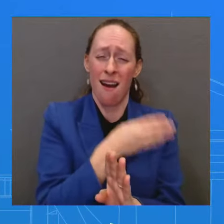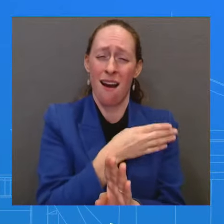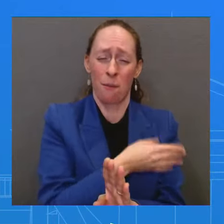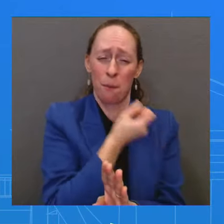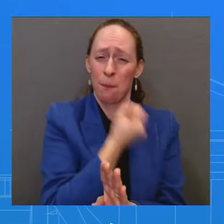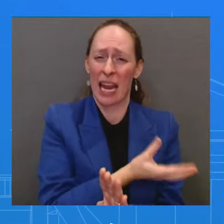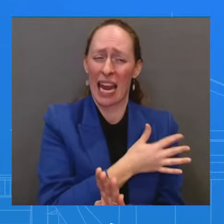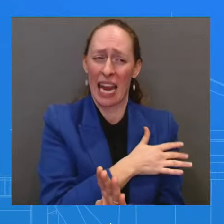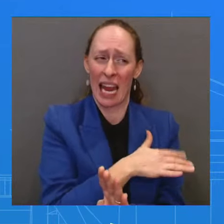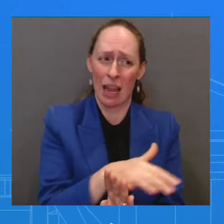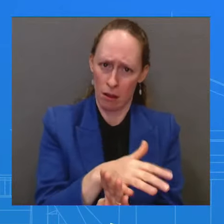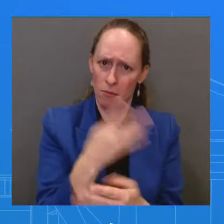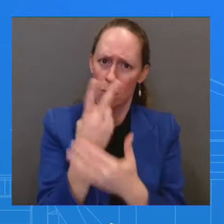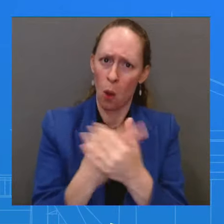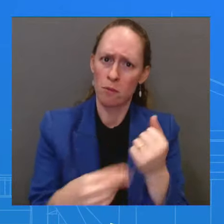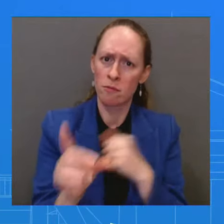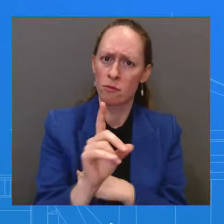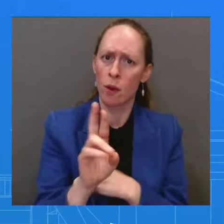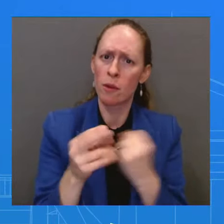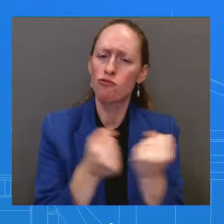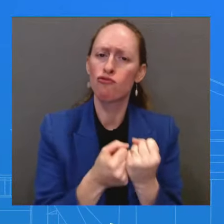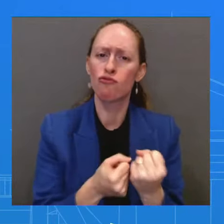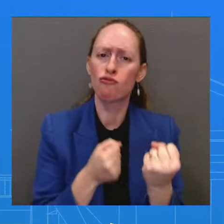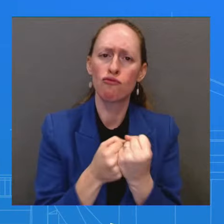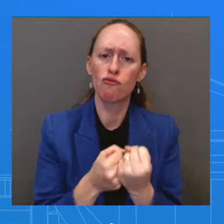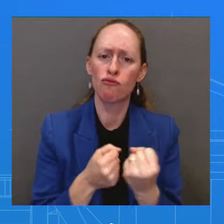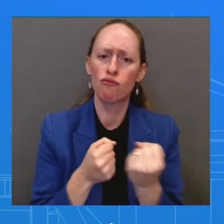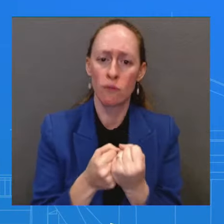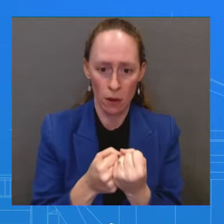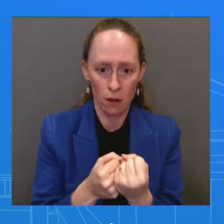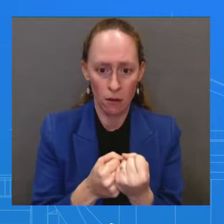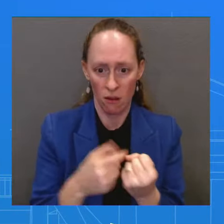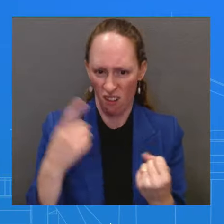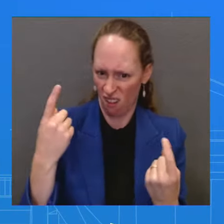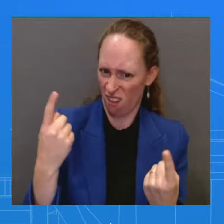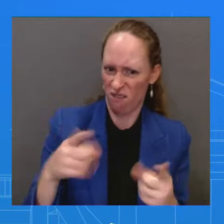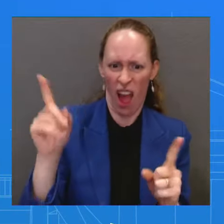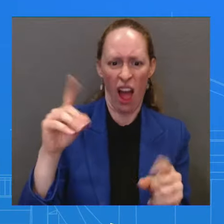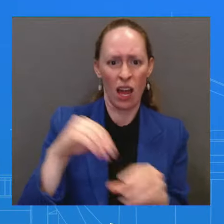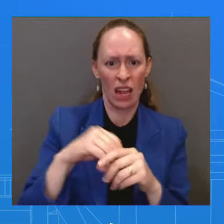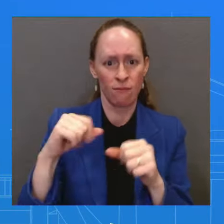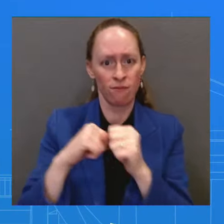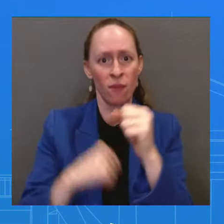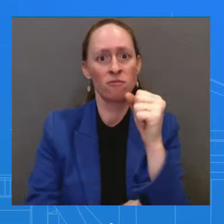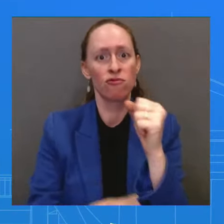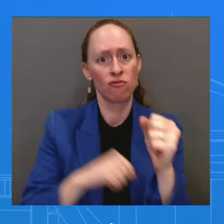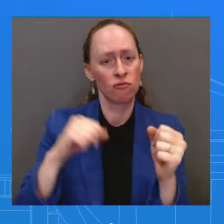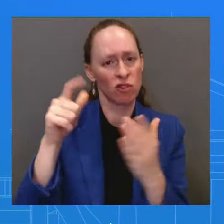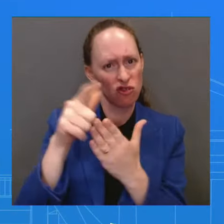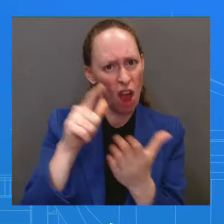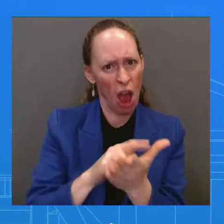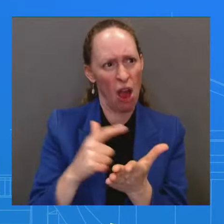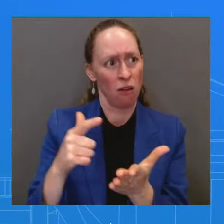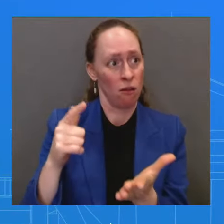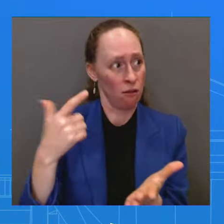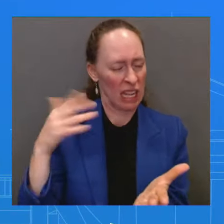that we haven't seen in 70 years -- right? Making sure that we continue to be competitive with China -- right? When we think about the CHIPS and Science Act,